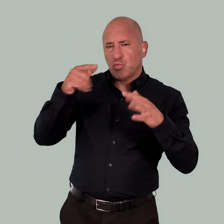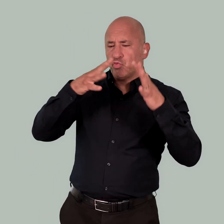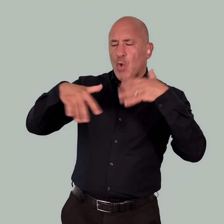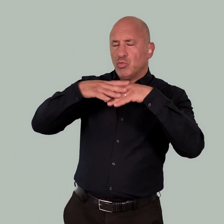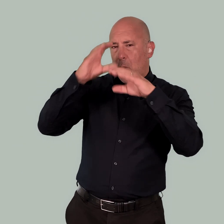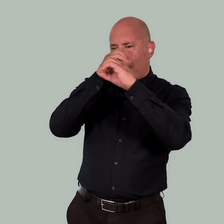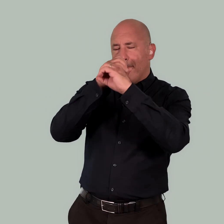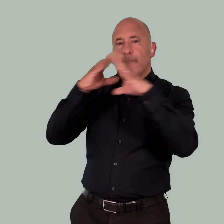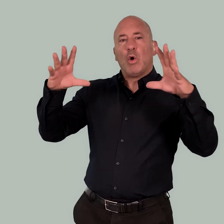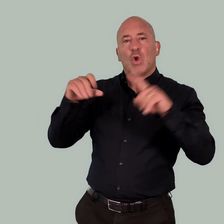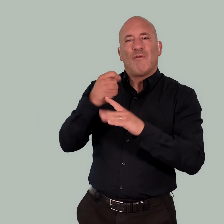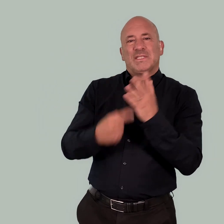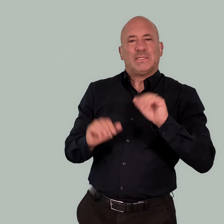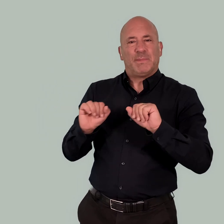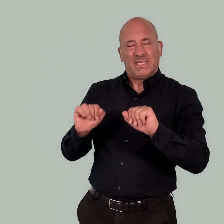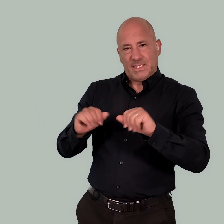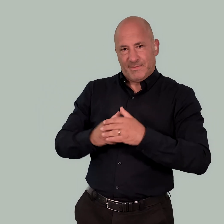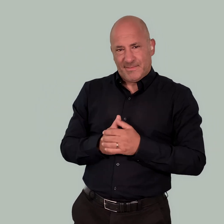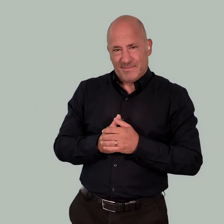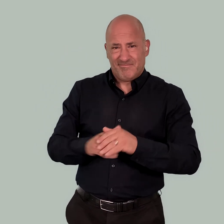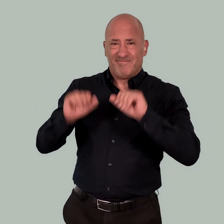though there has been a general movement towards the ‘social model’.